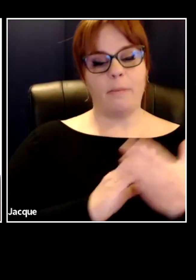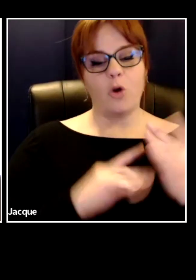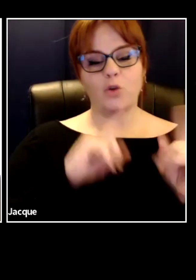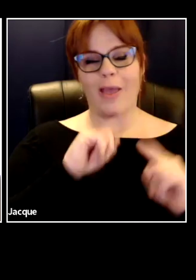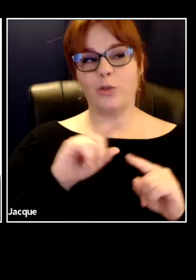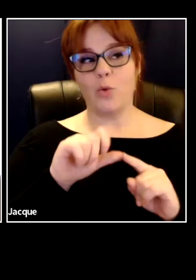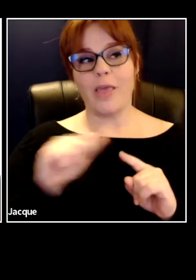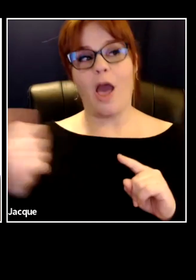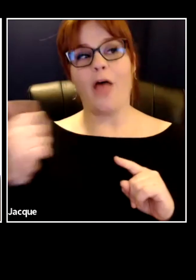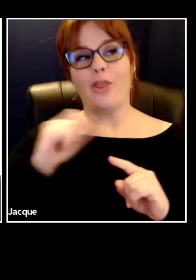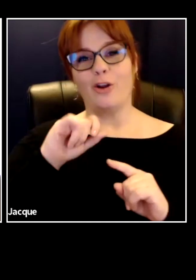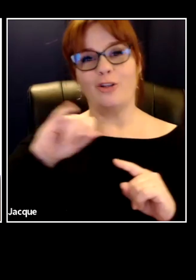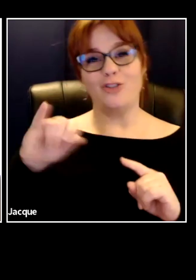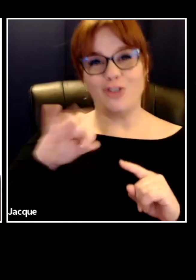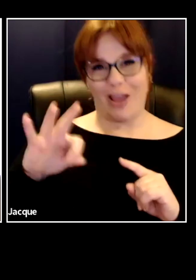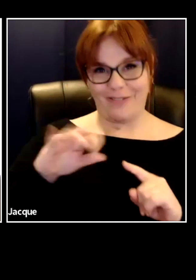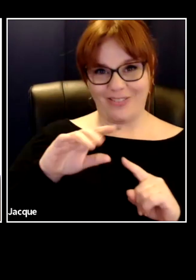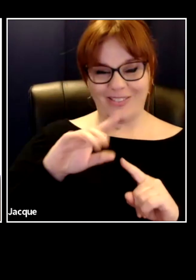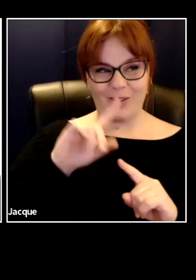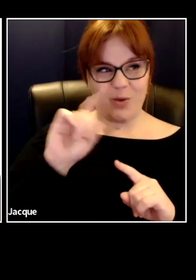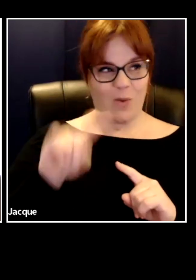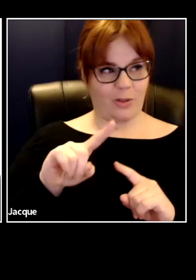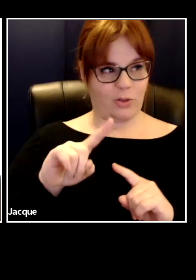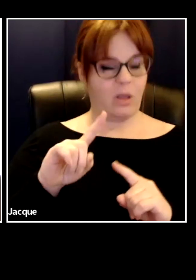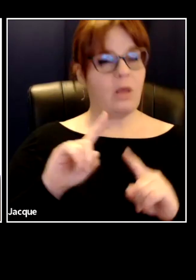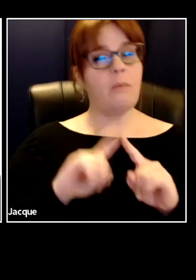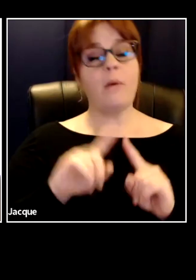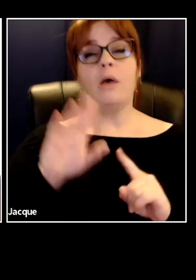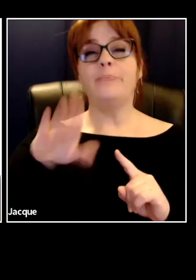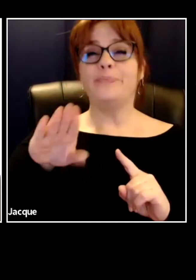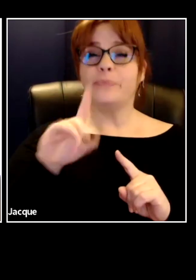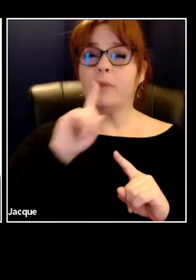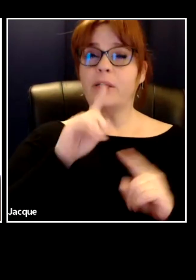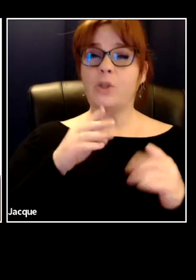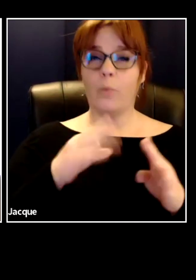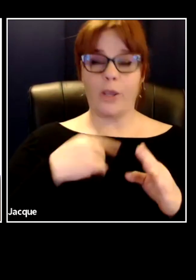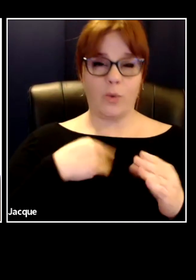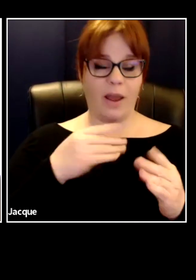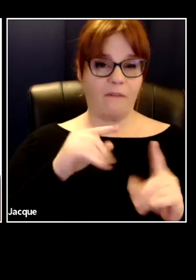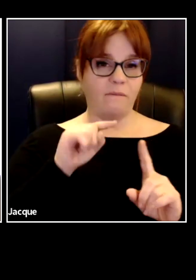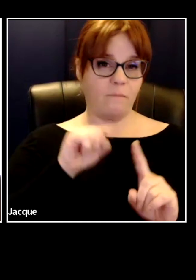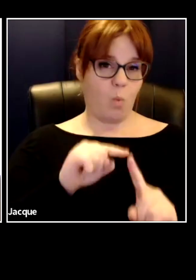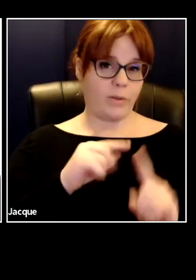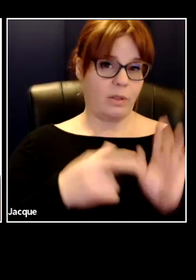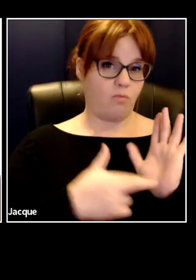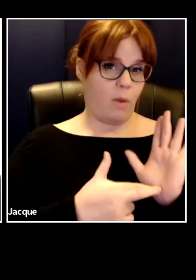wonder if there's a way you could have points that represent businesses and their opening hours. So,